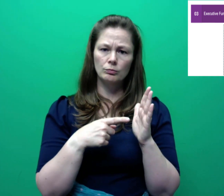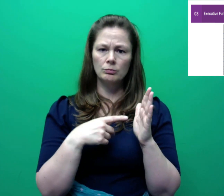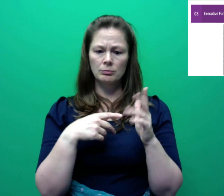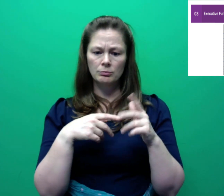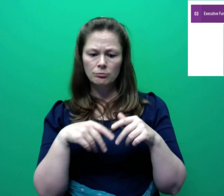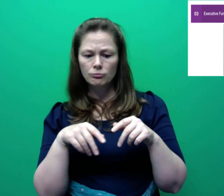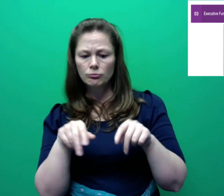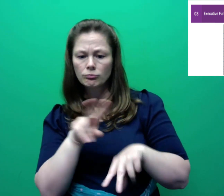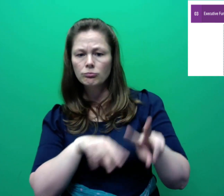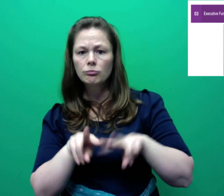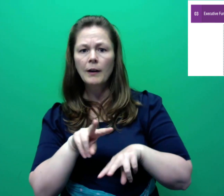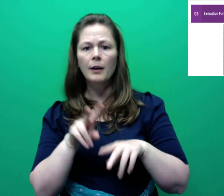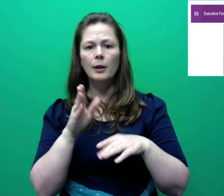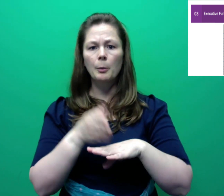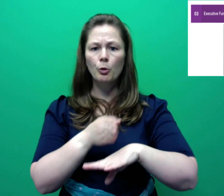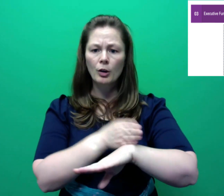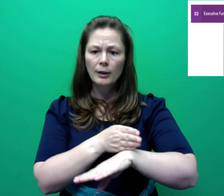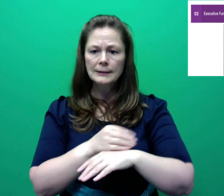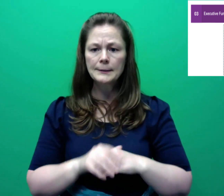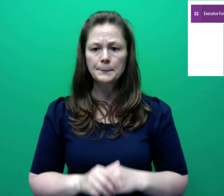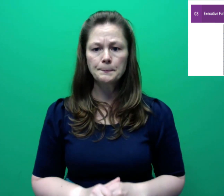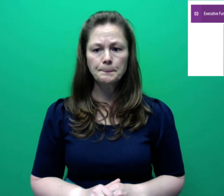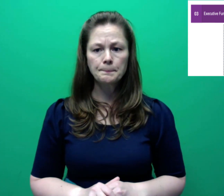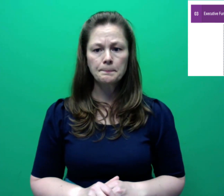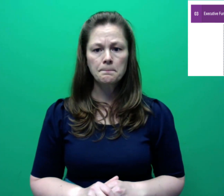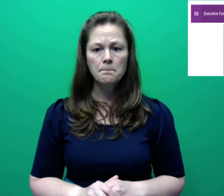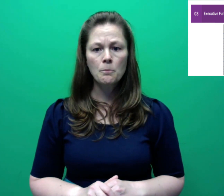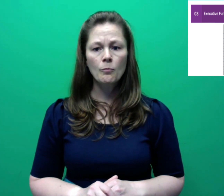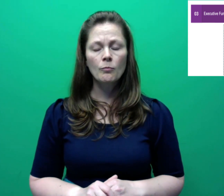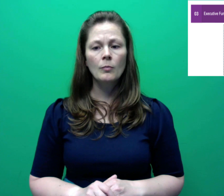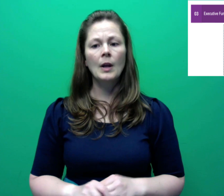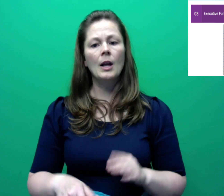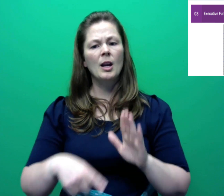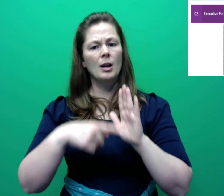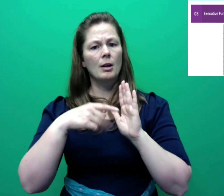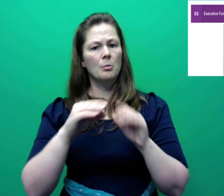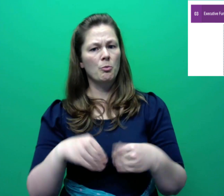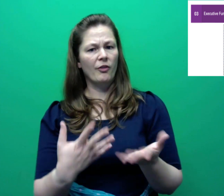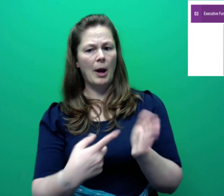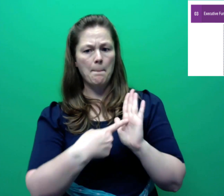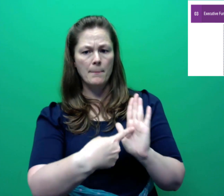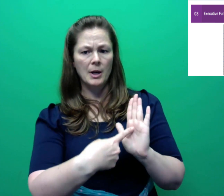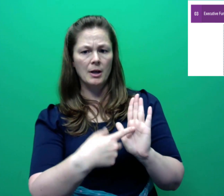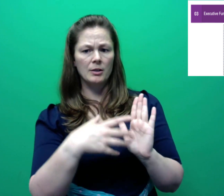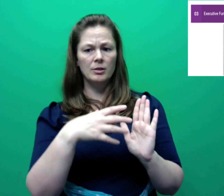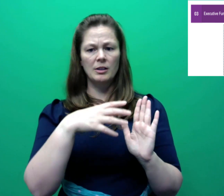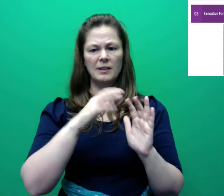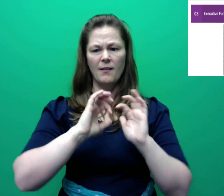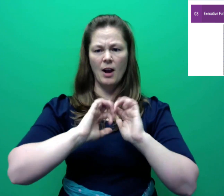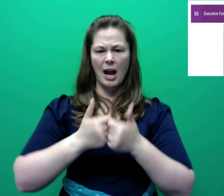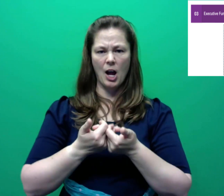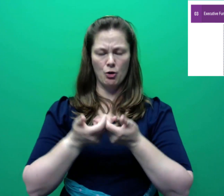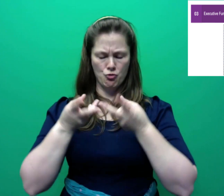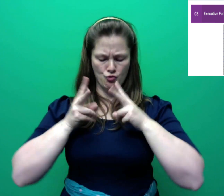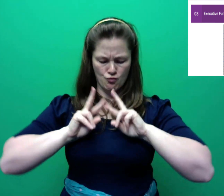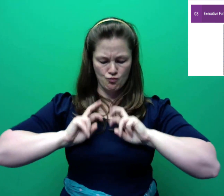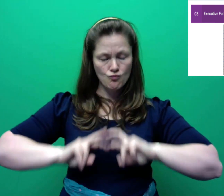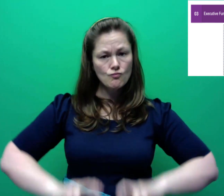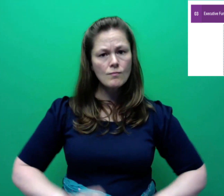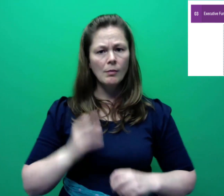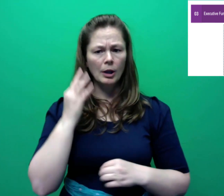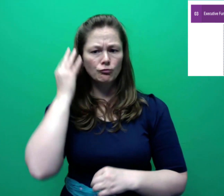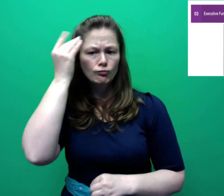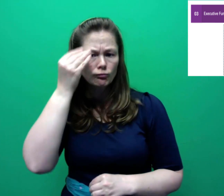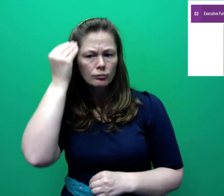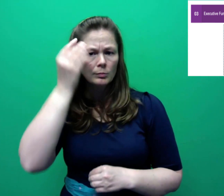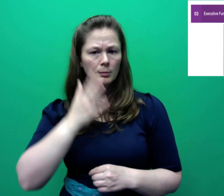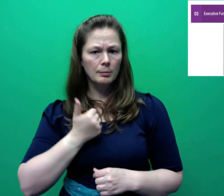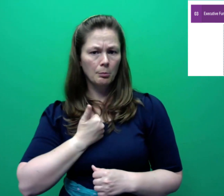monitor progress, providing models and demonstrations of the reflection and